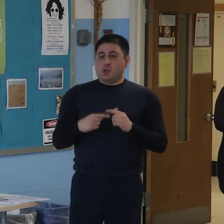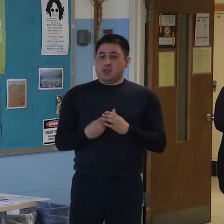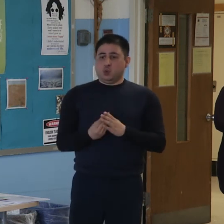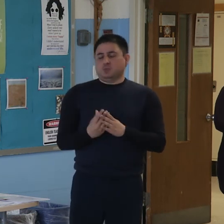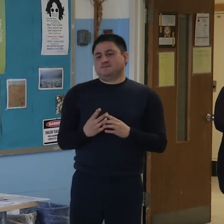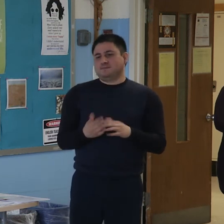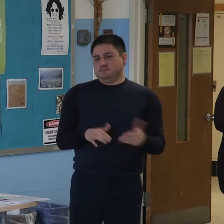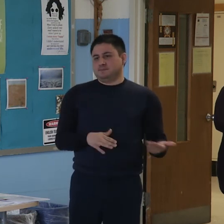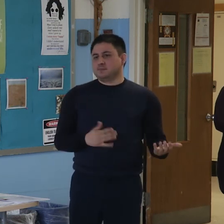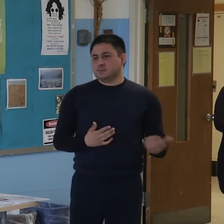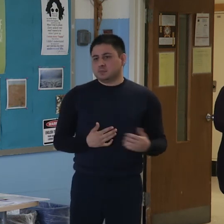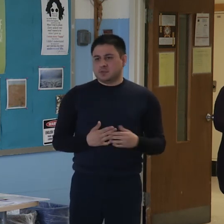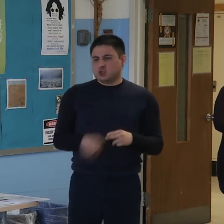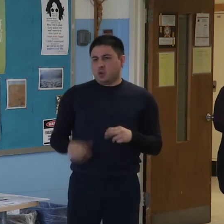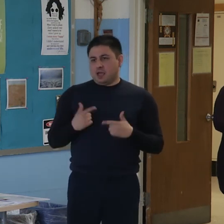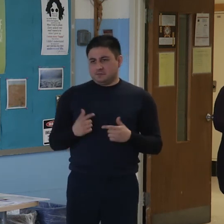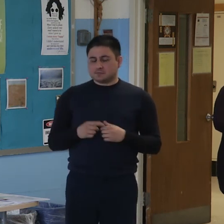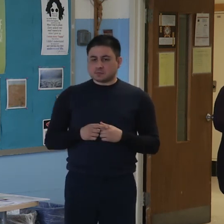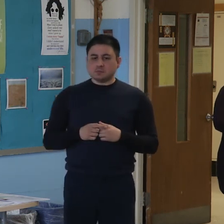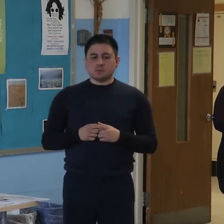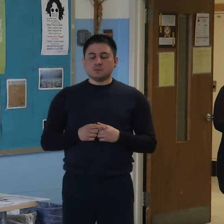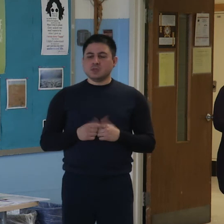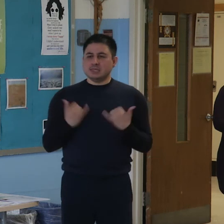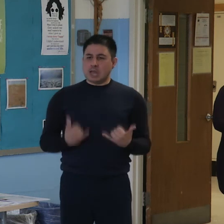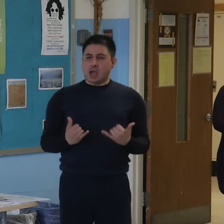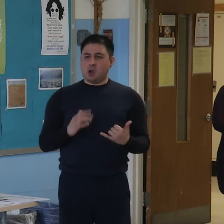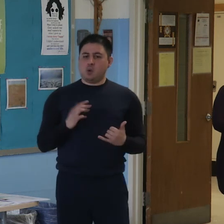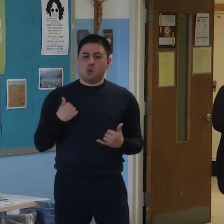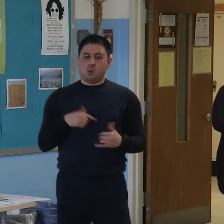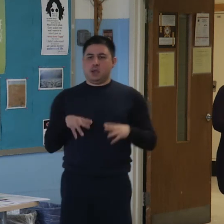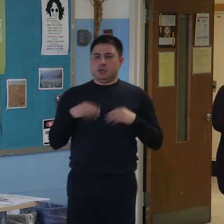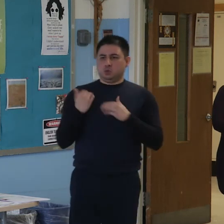they were going to die. And it was a point of what do we do. Sister Rosemary kept saying, you